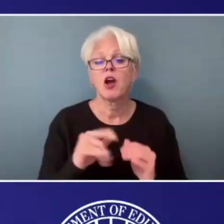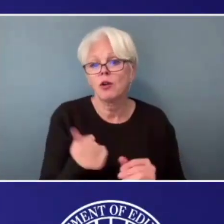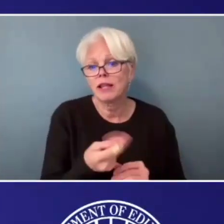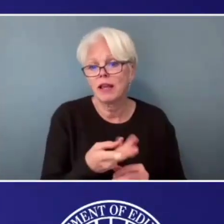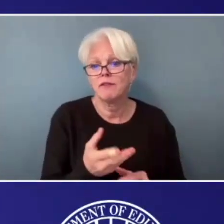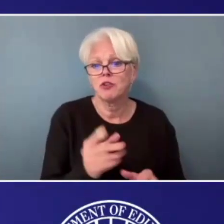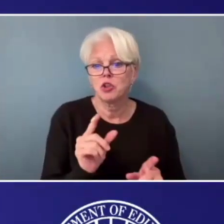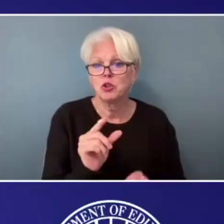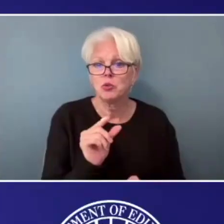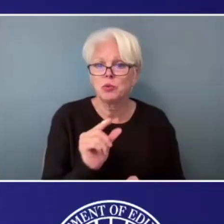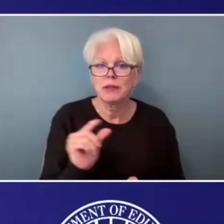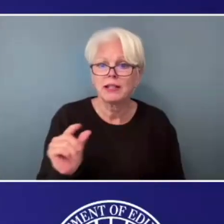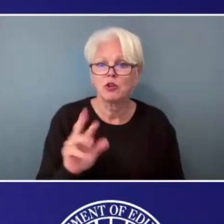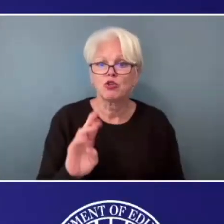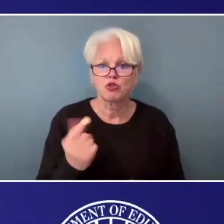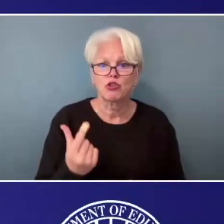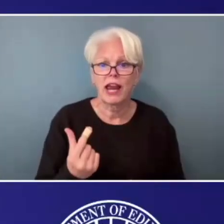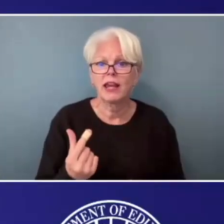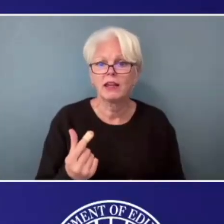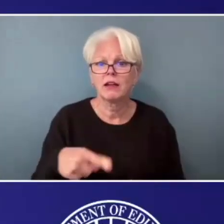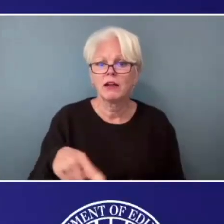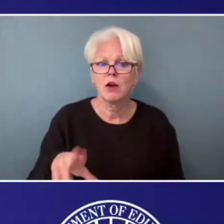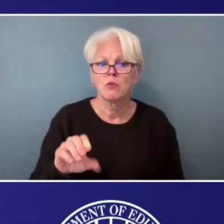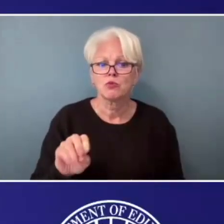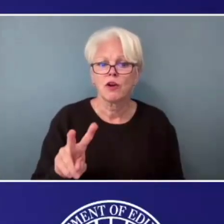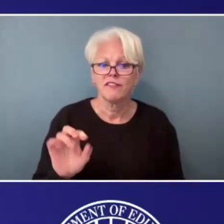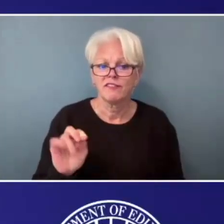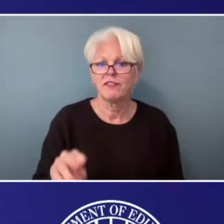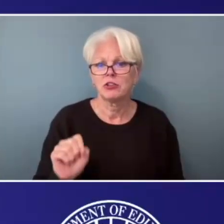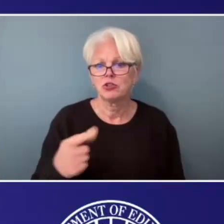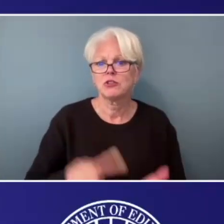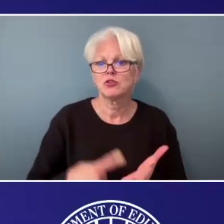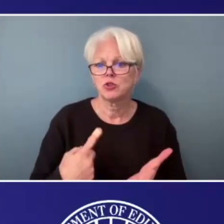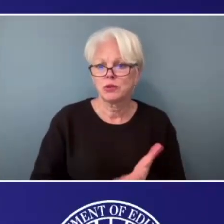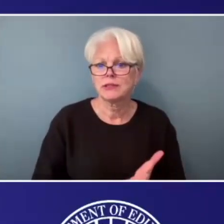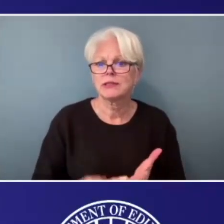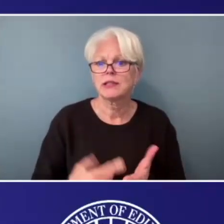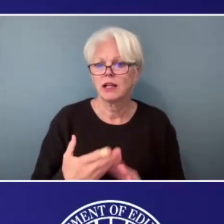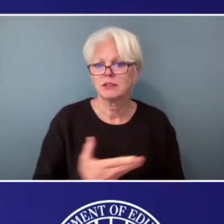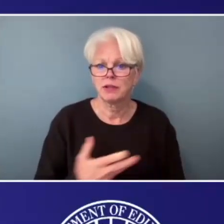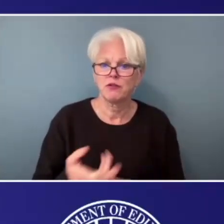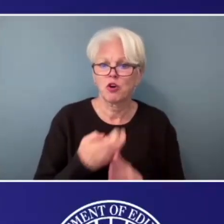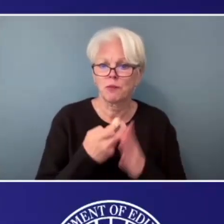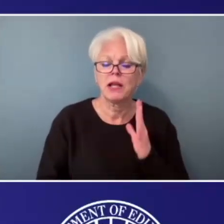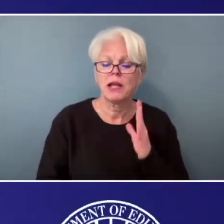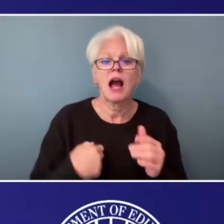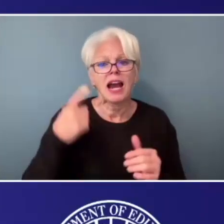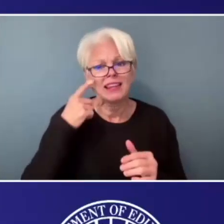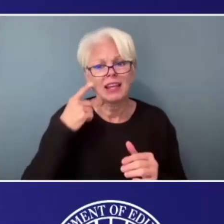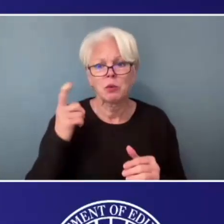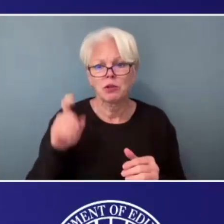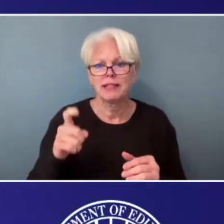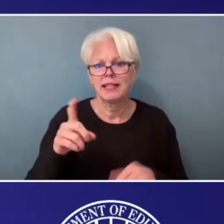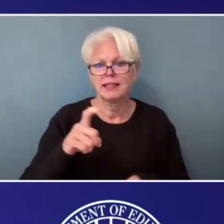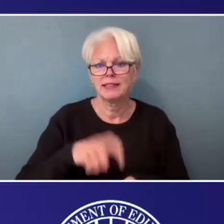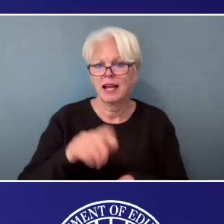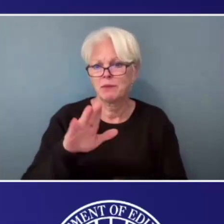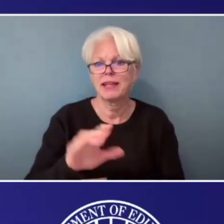provisions to discuss before we can dive into -- I think we're going to need the time this afternoon. That's another reason why I would like to